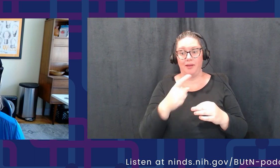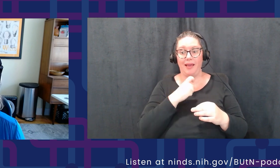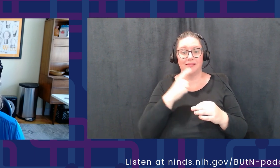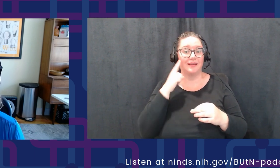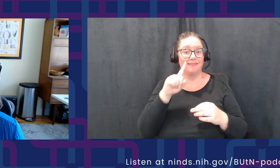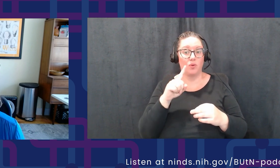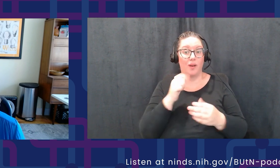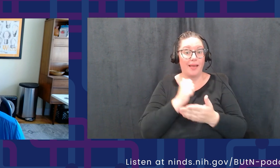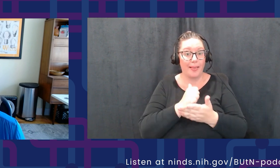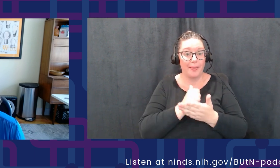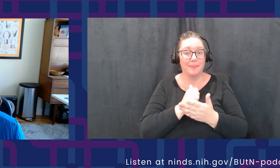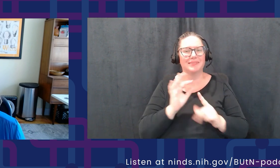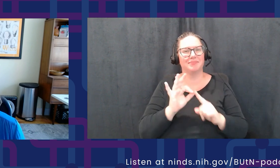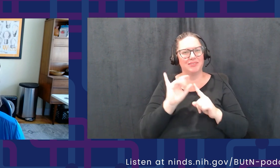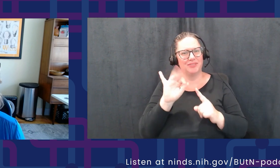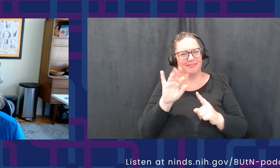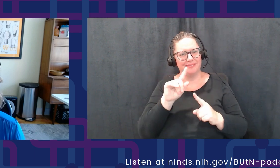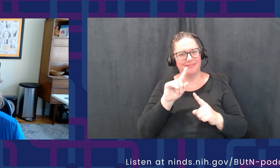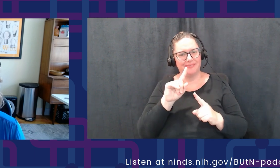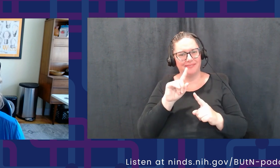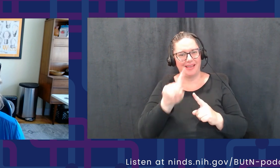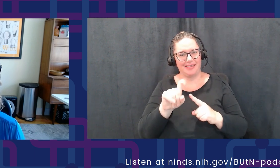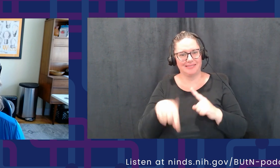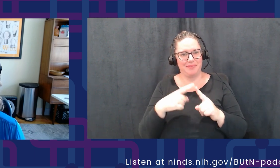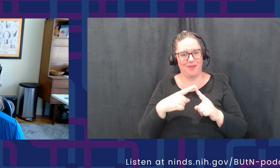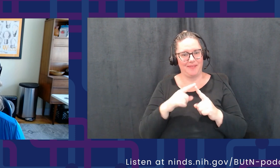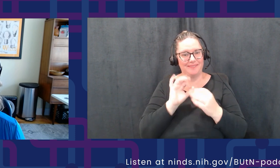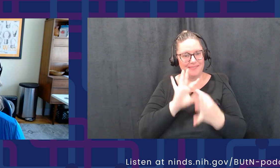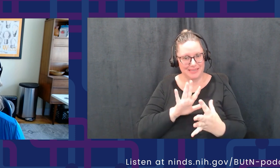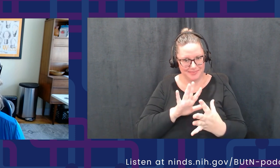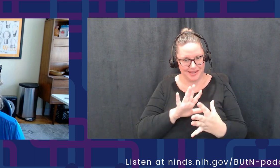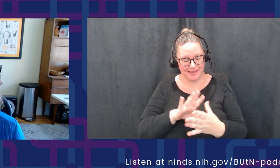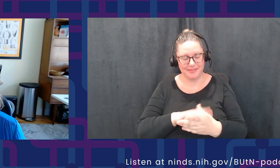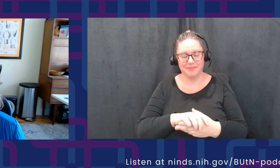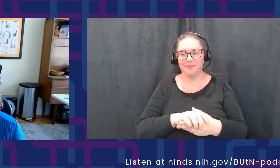like, help and especially when you're asking for feedback, I think sometimes